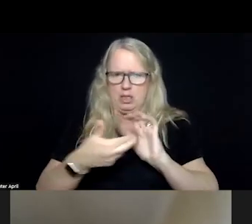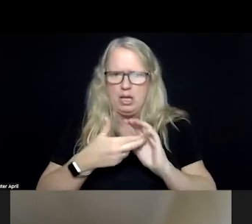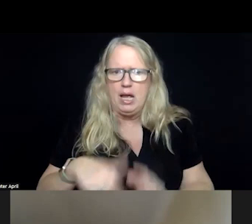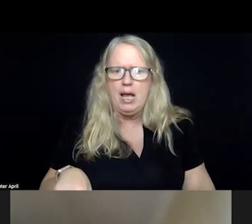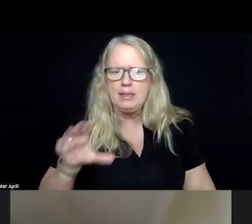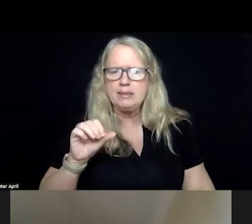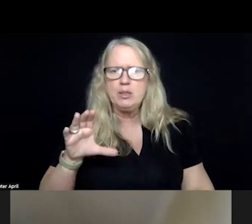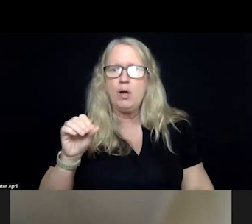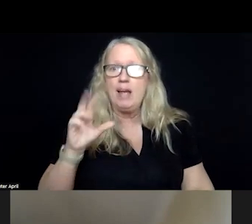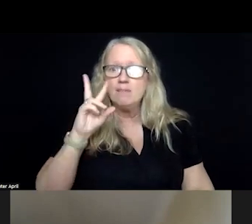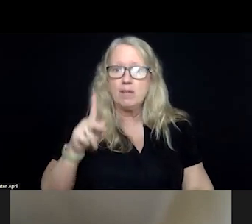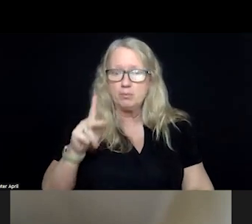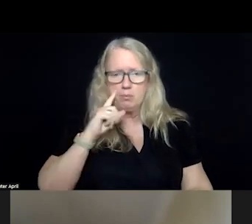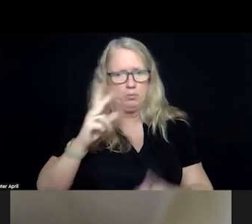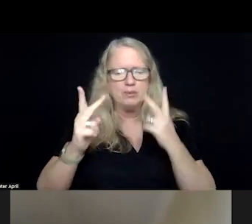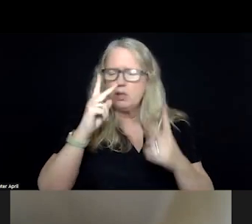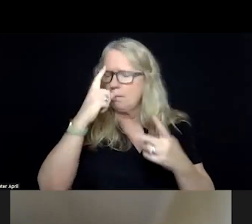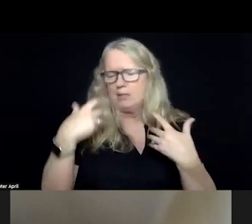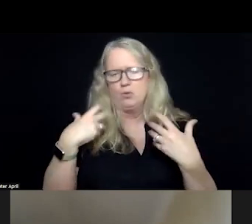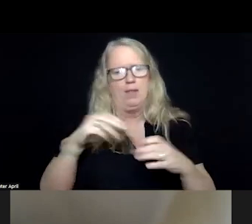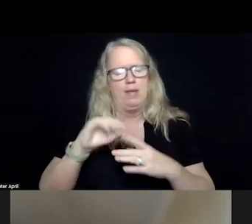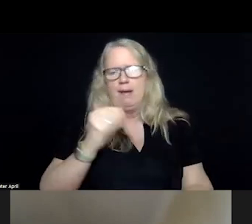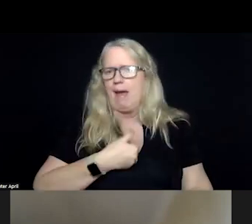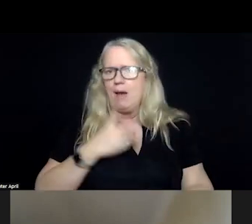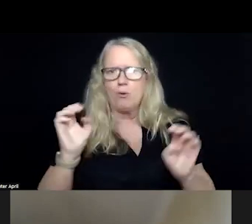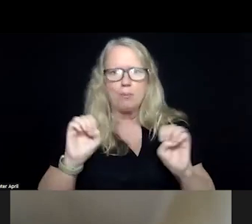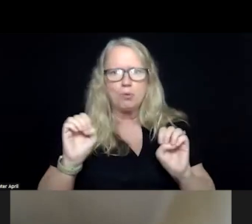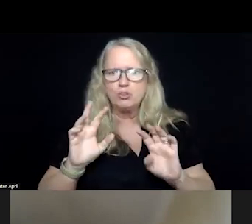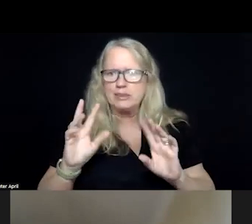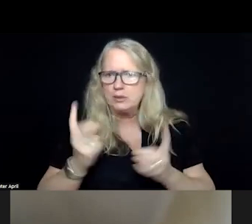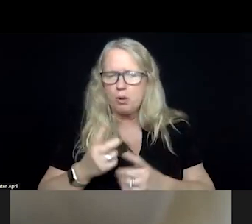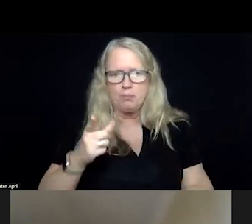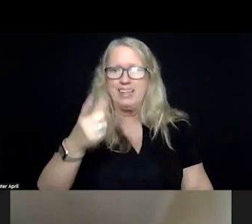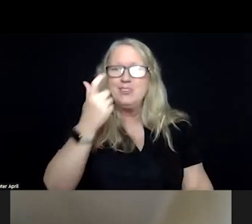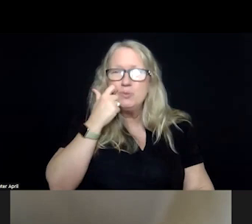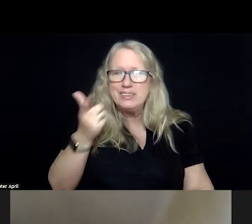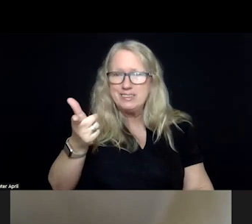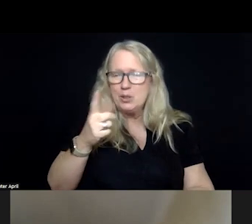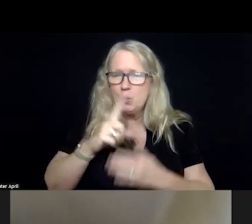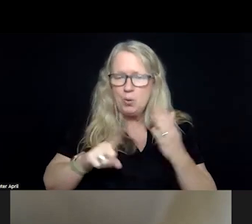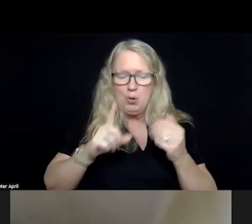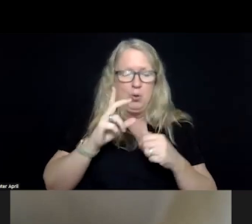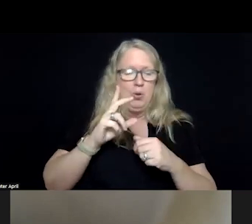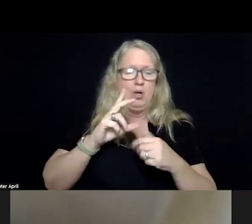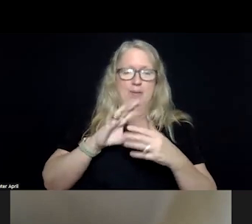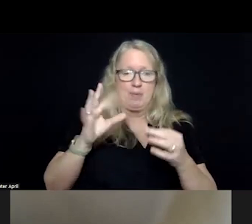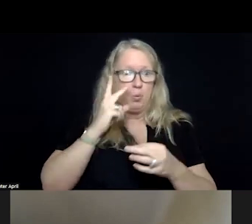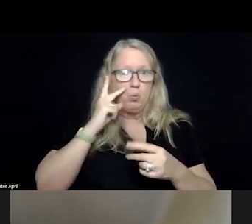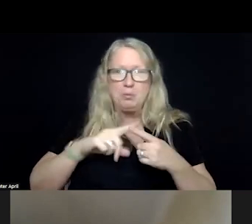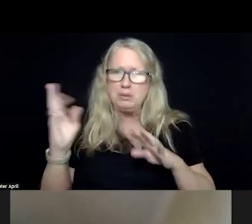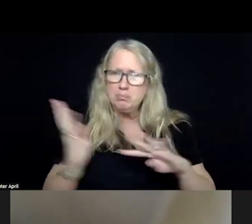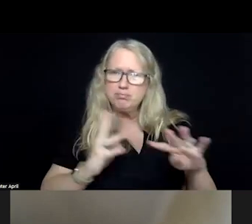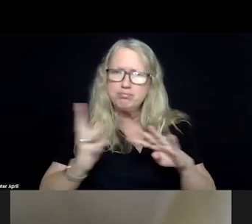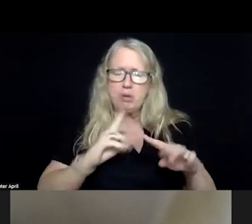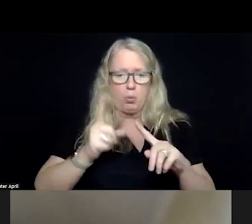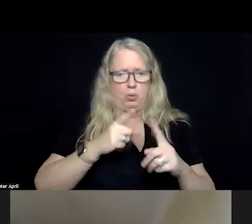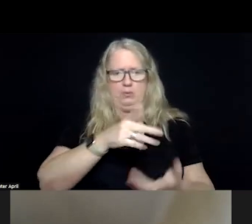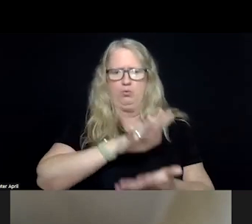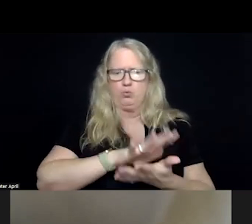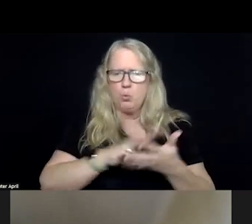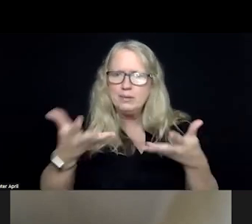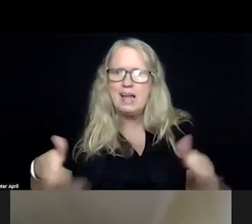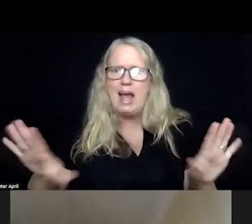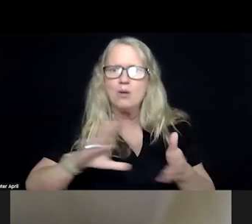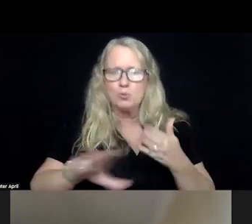WE SAW THE EMERGENCY ROOM INFLUX. WE KNOW THAT THE EMERGENCY